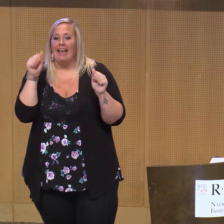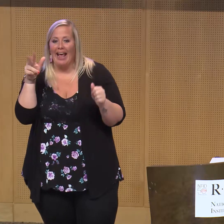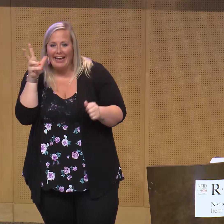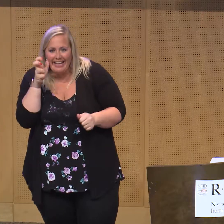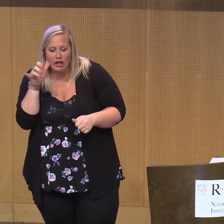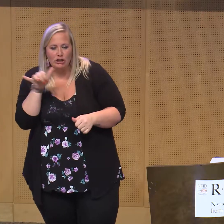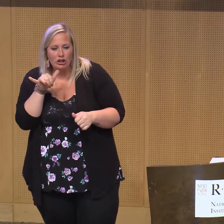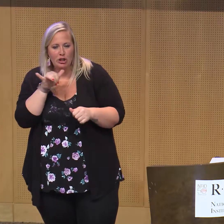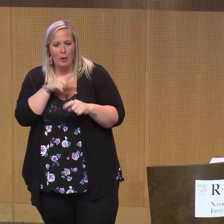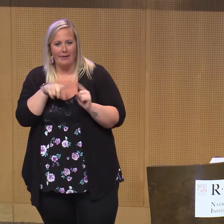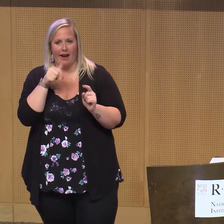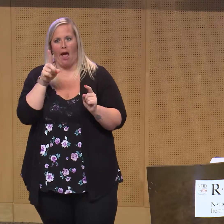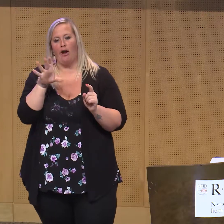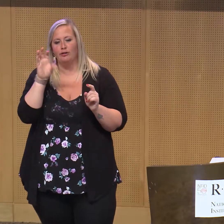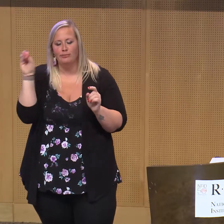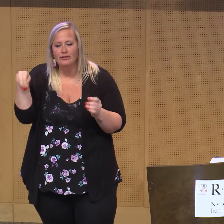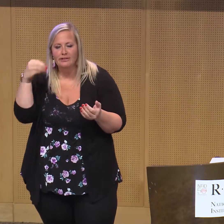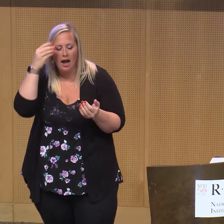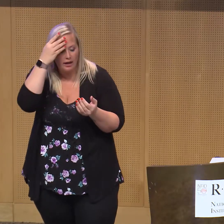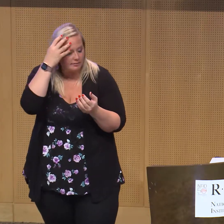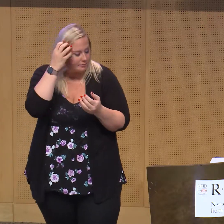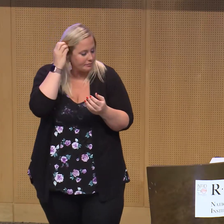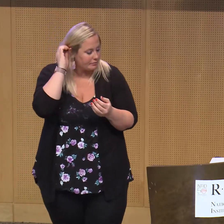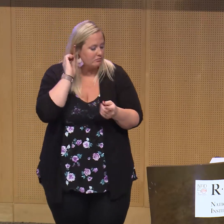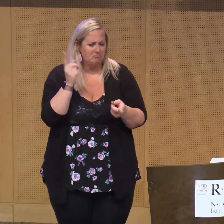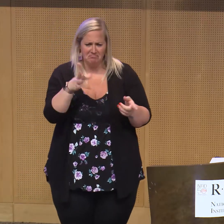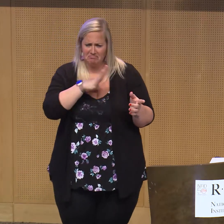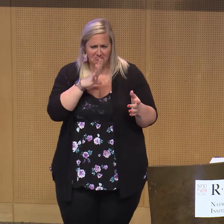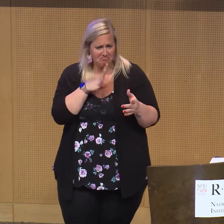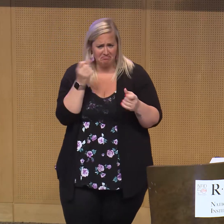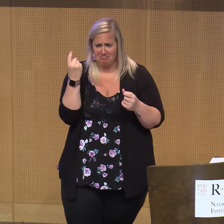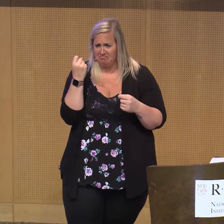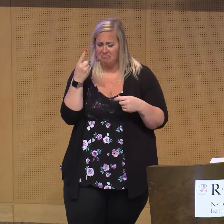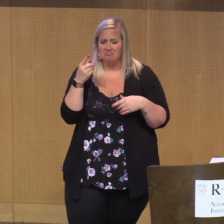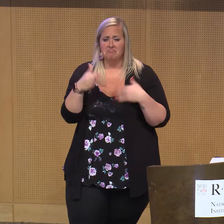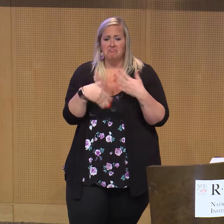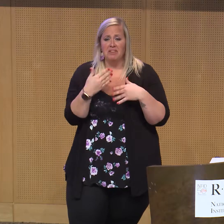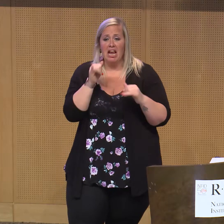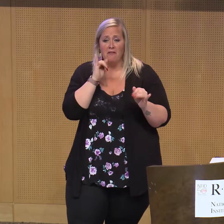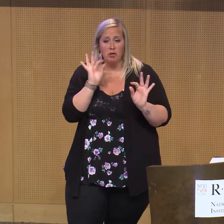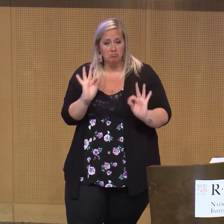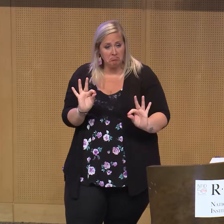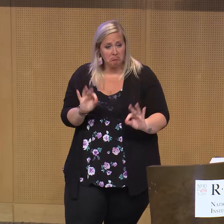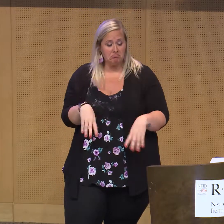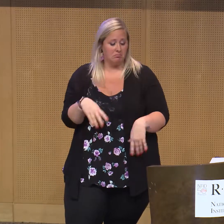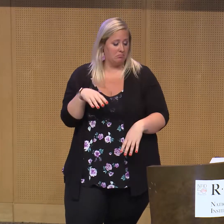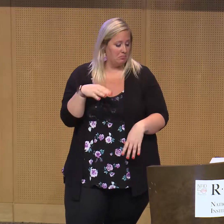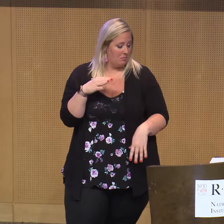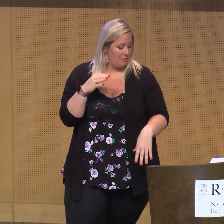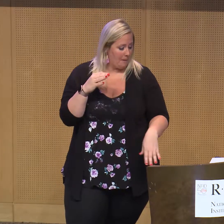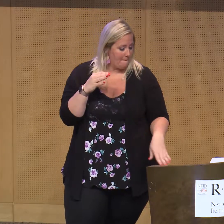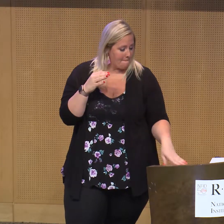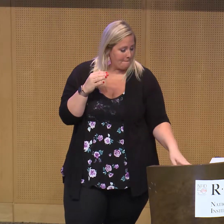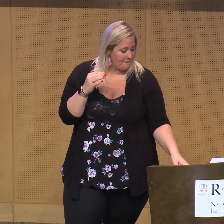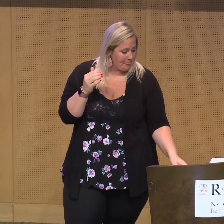kind of the common things we tell to people when we're trying to convey the ways that are appropriate and helpful for communication, and, because of that,